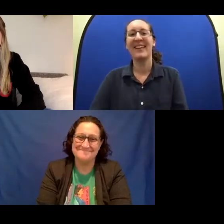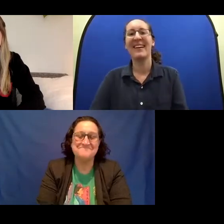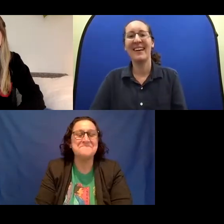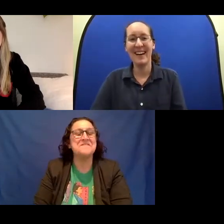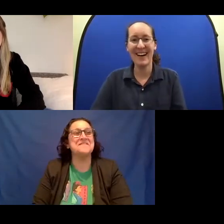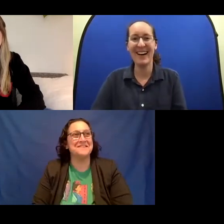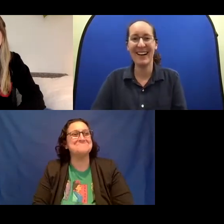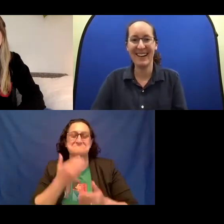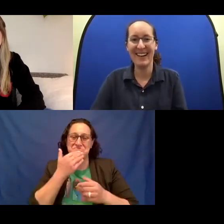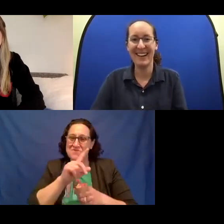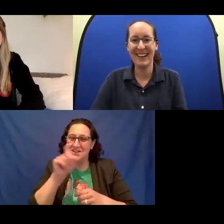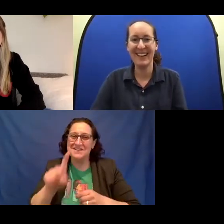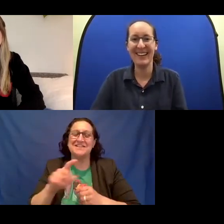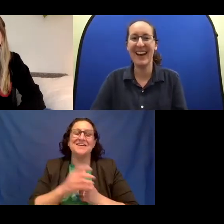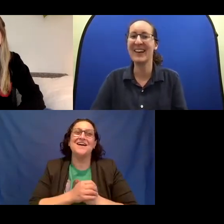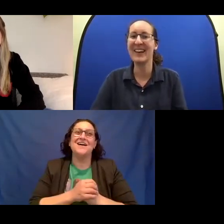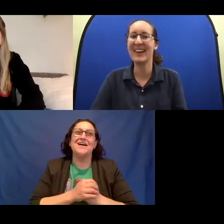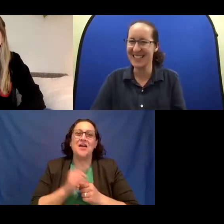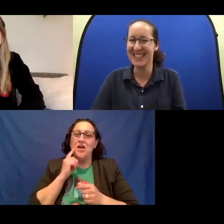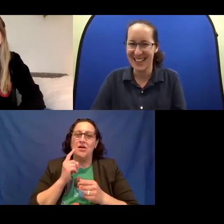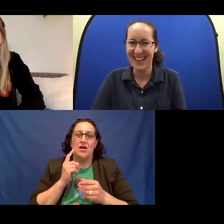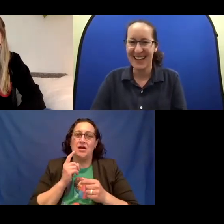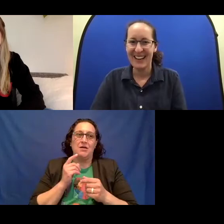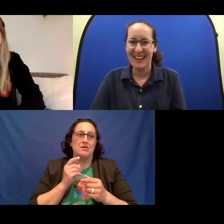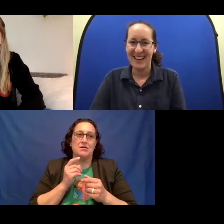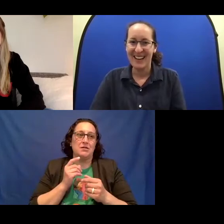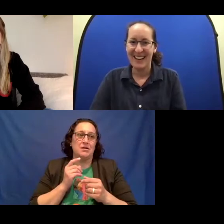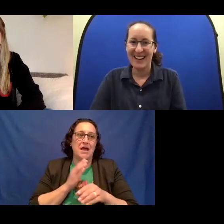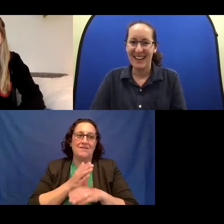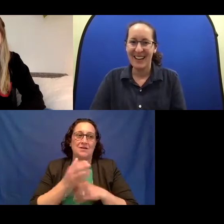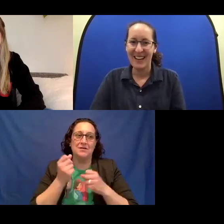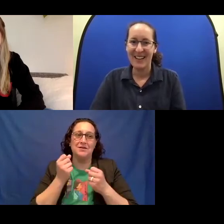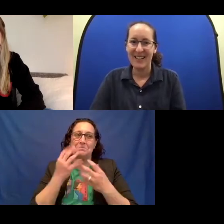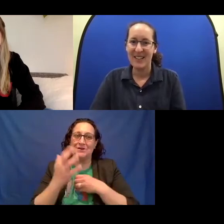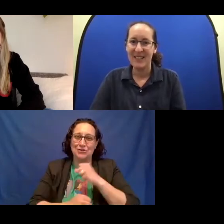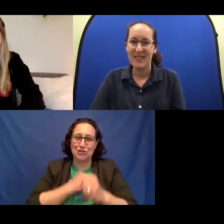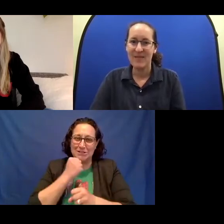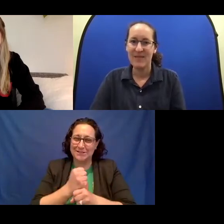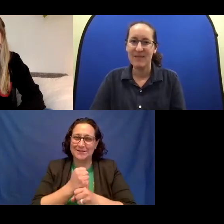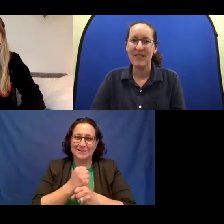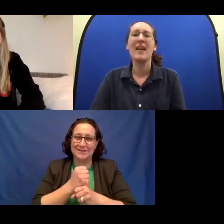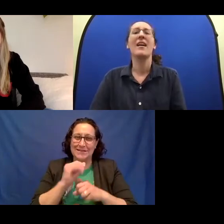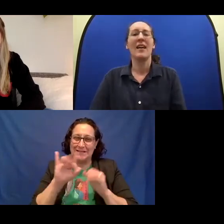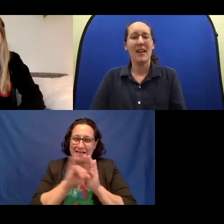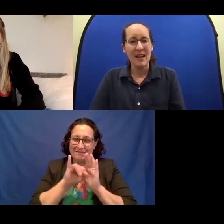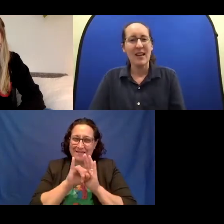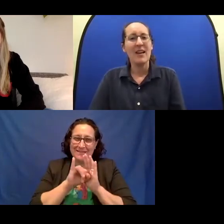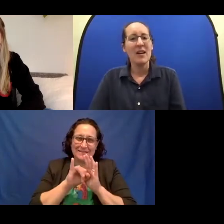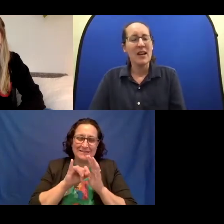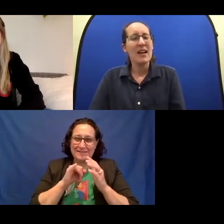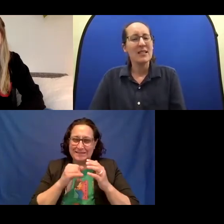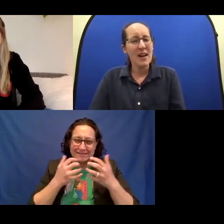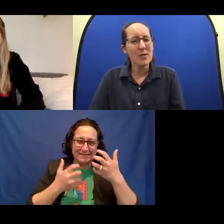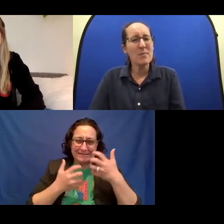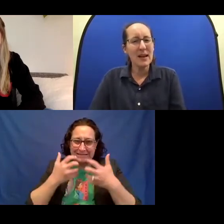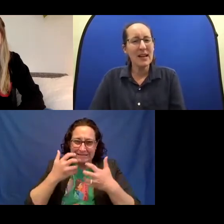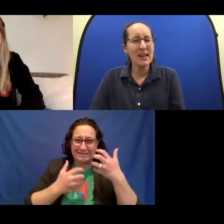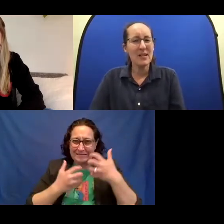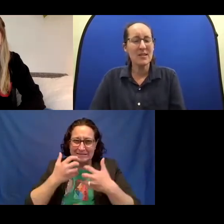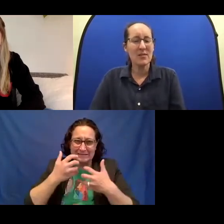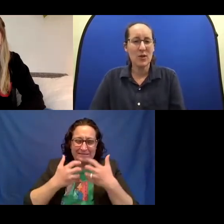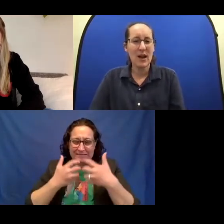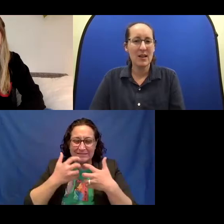Ah yeah, good questions, it's after many years of trying to